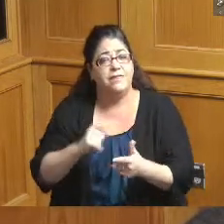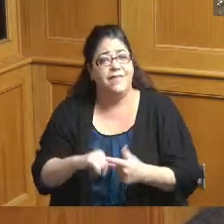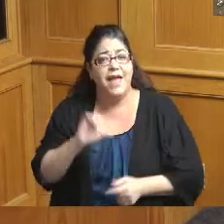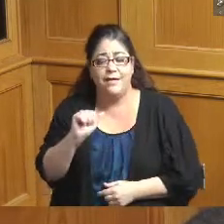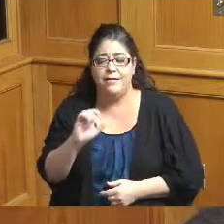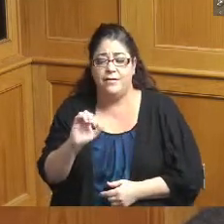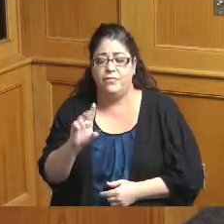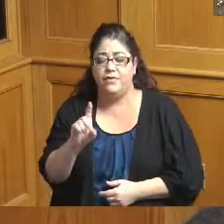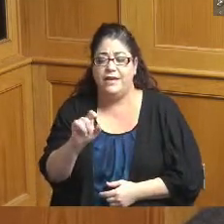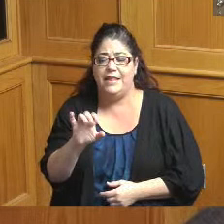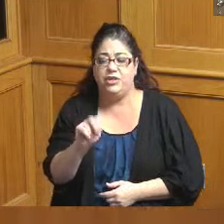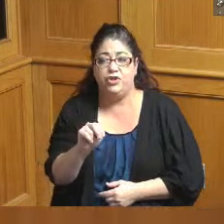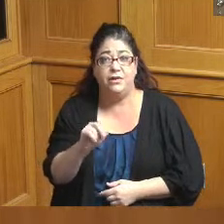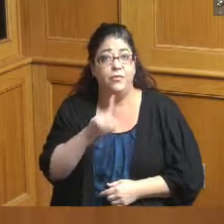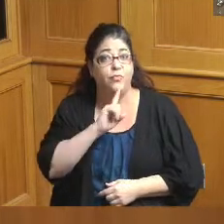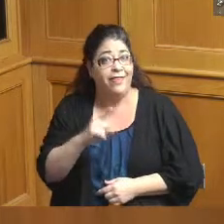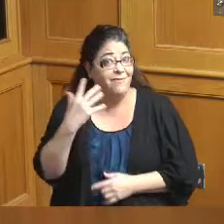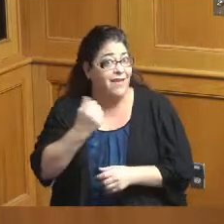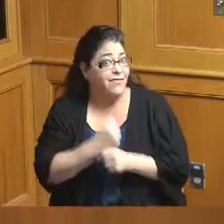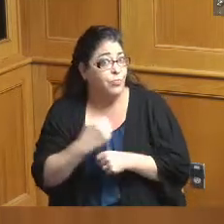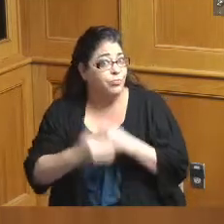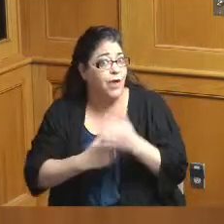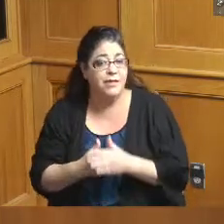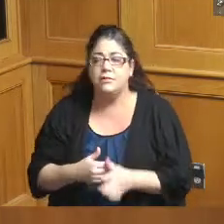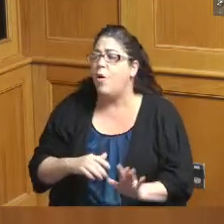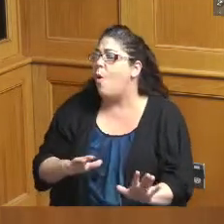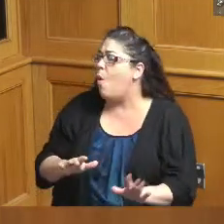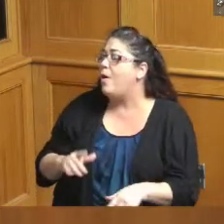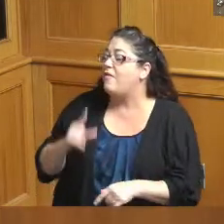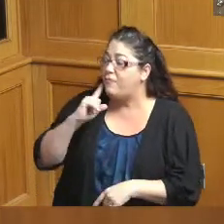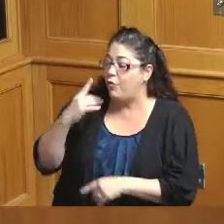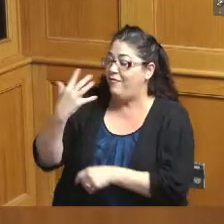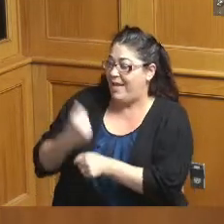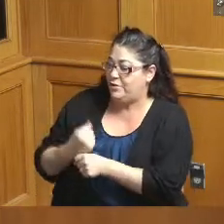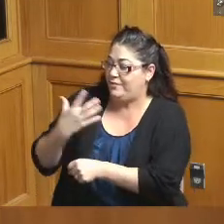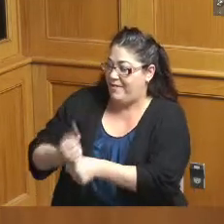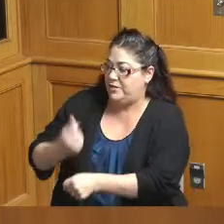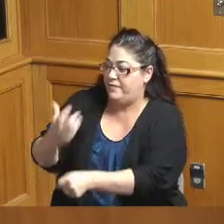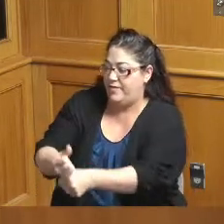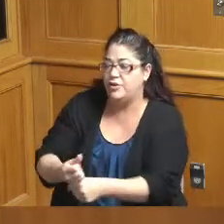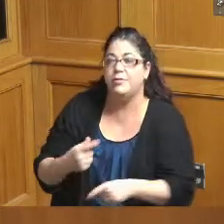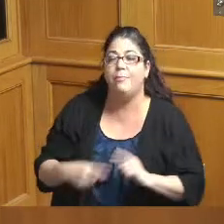take five years but I think the accreditation is for five years every five years correct thank you